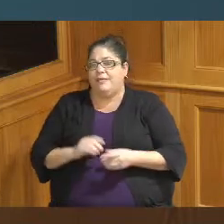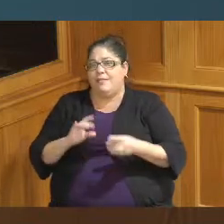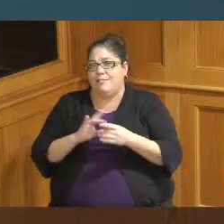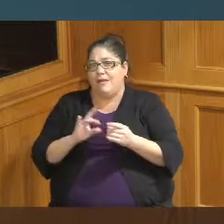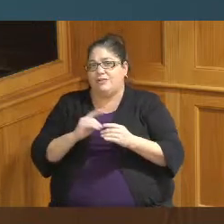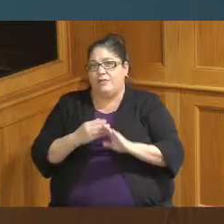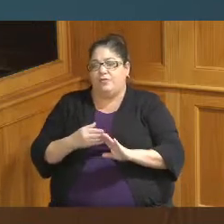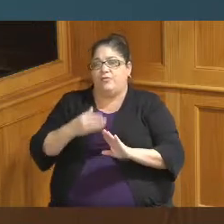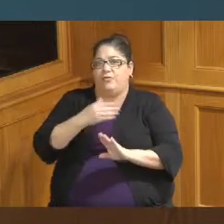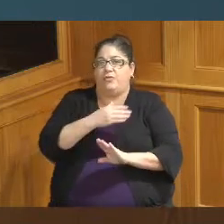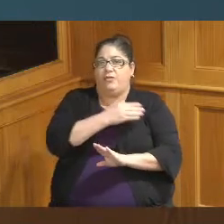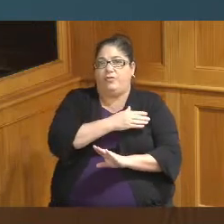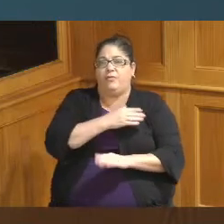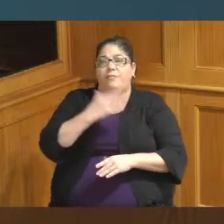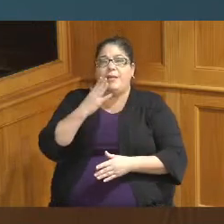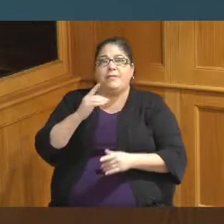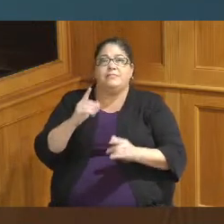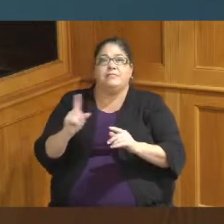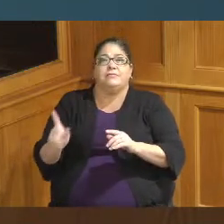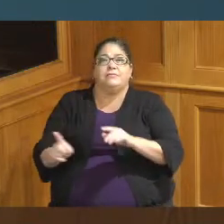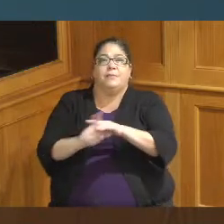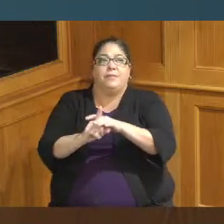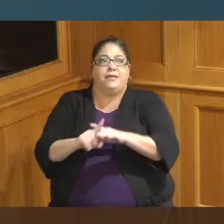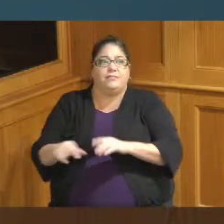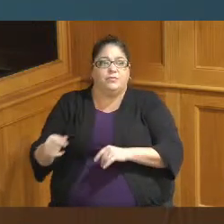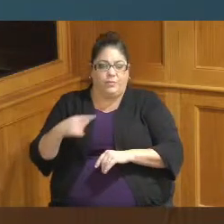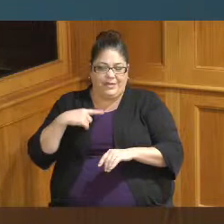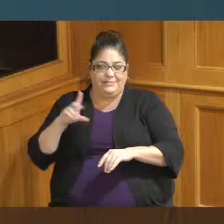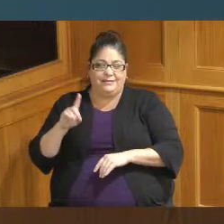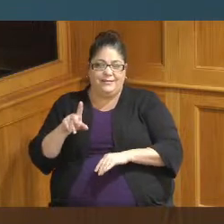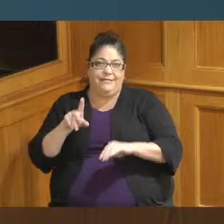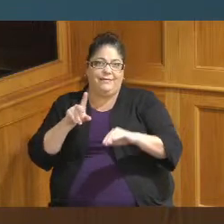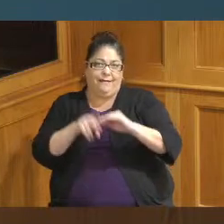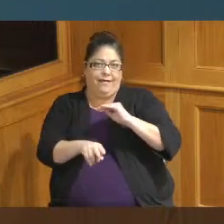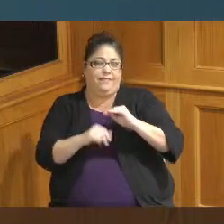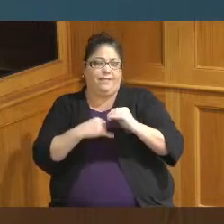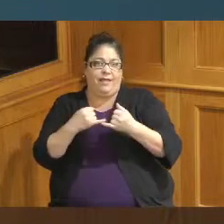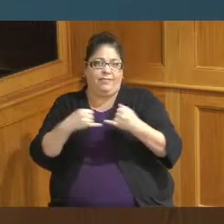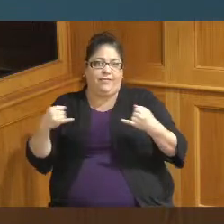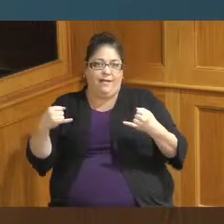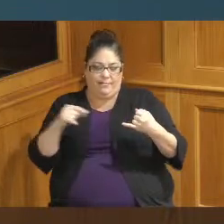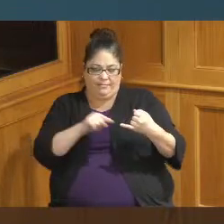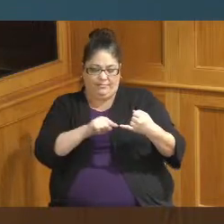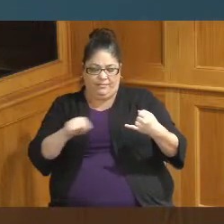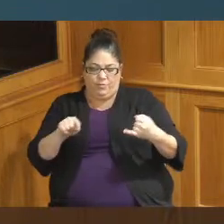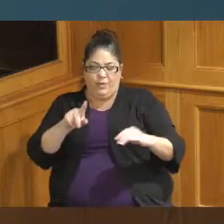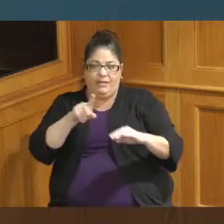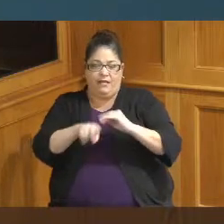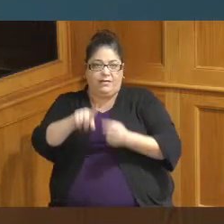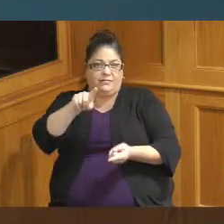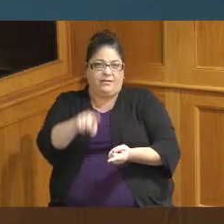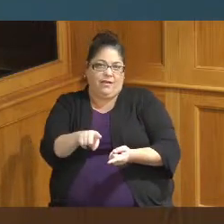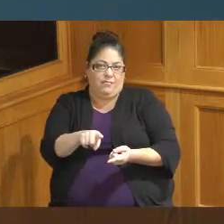may be something else coming up because we cut that line item we cut it down and it was cut